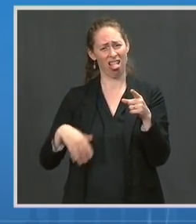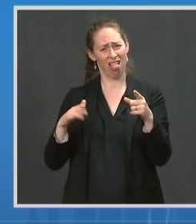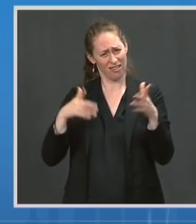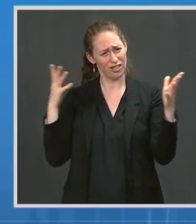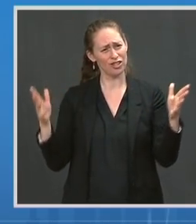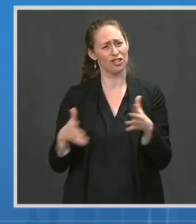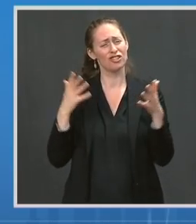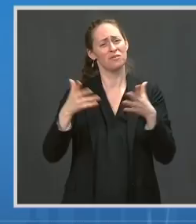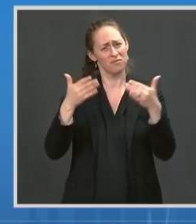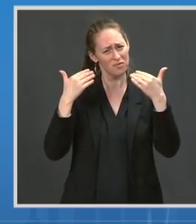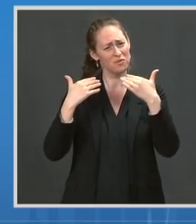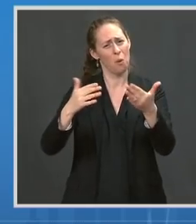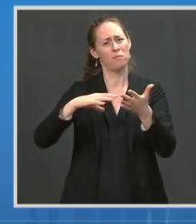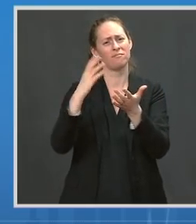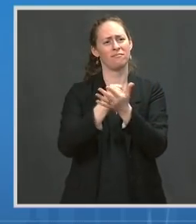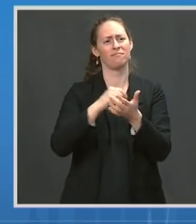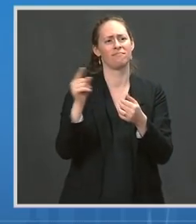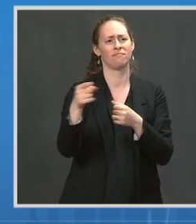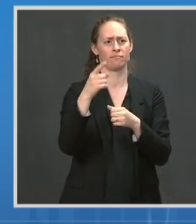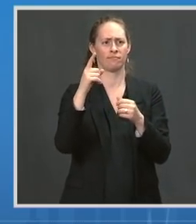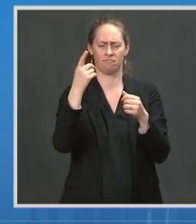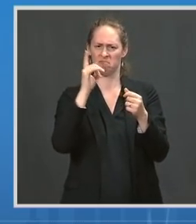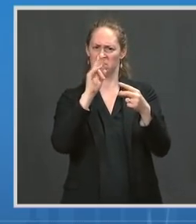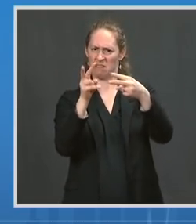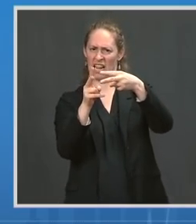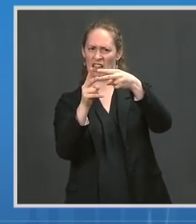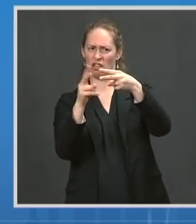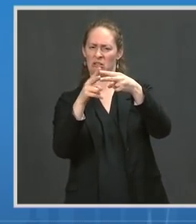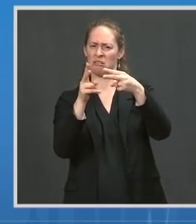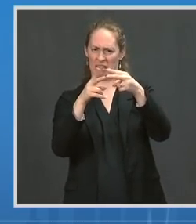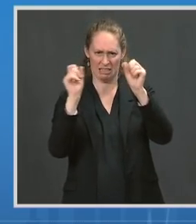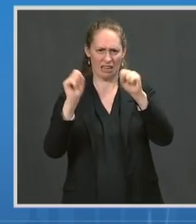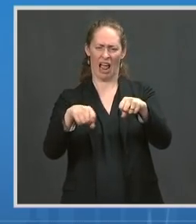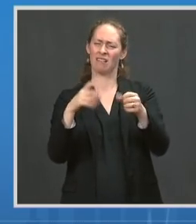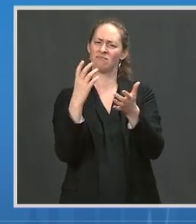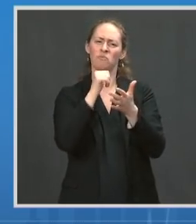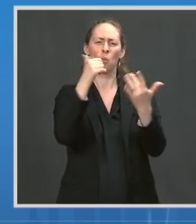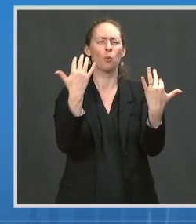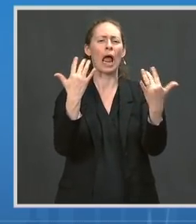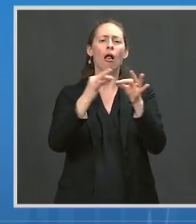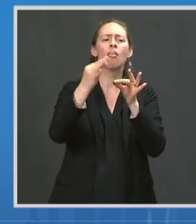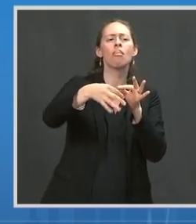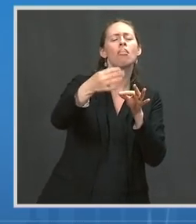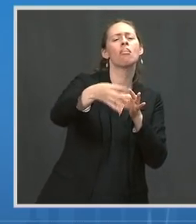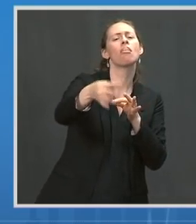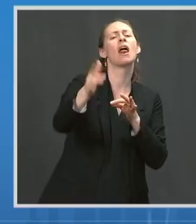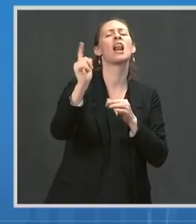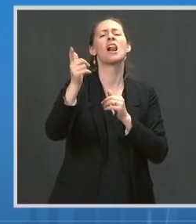with one of the available vaccines as soon as you can. Widespread vaccination is the only way